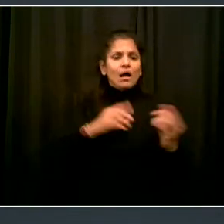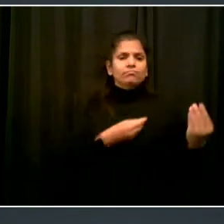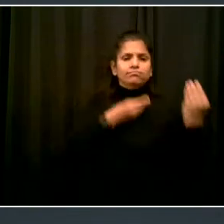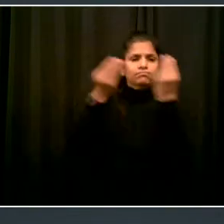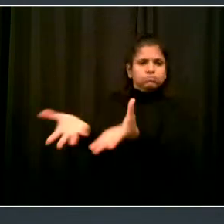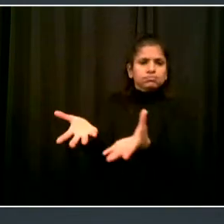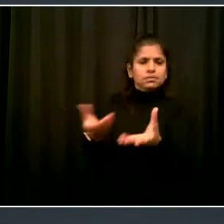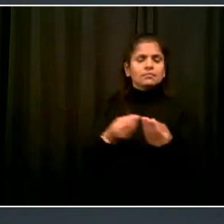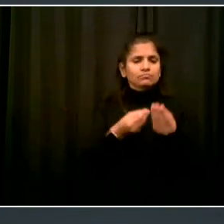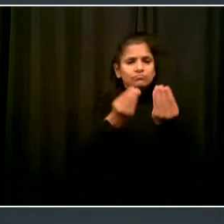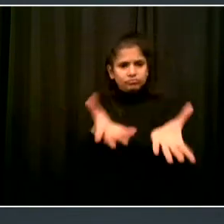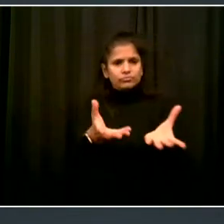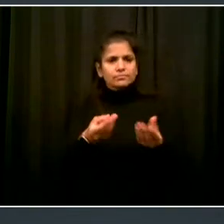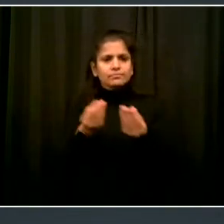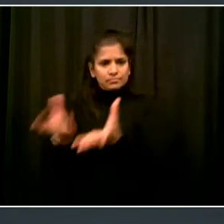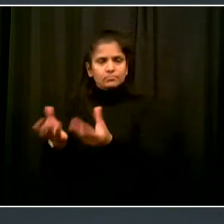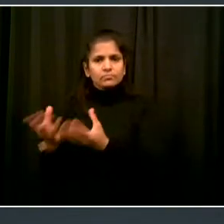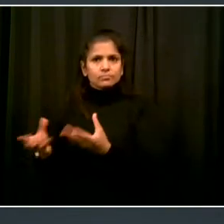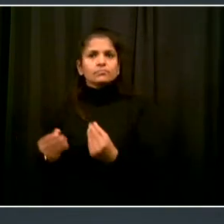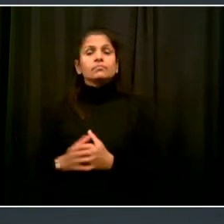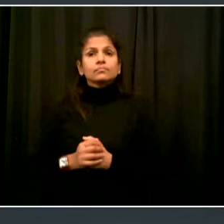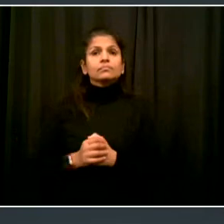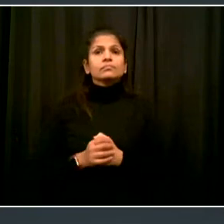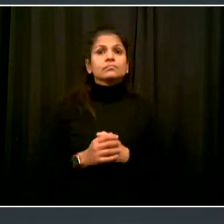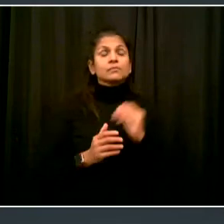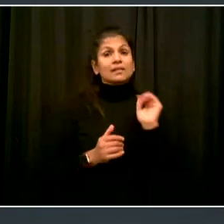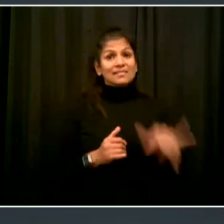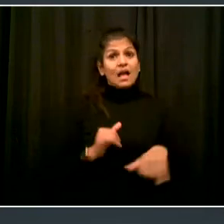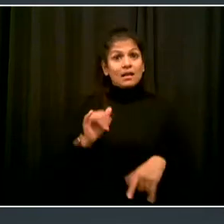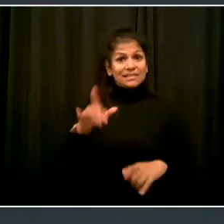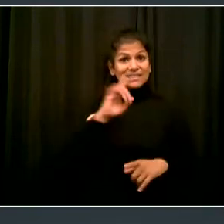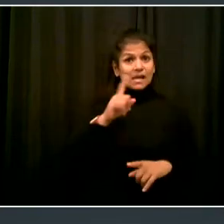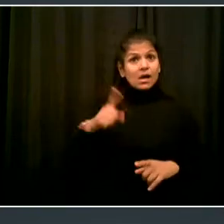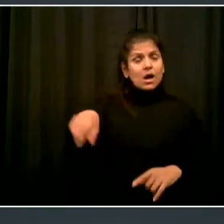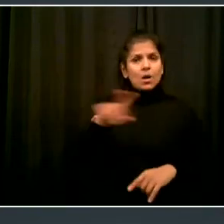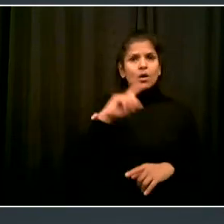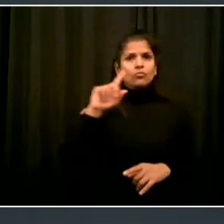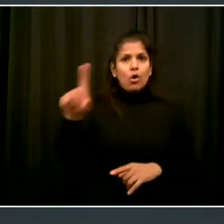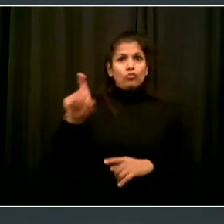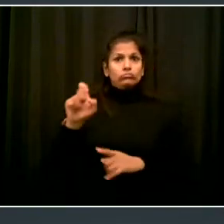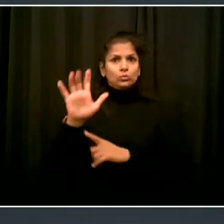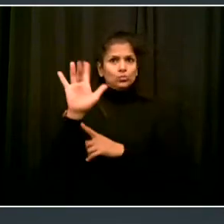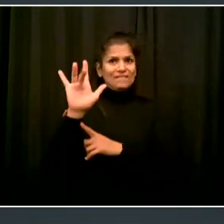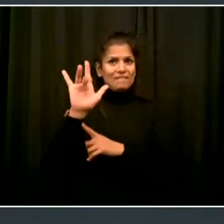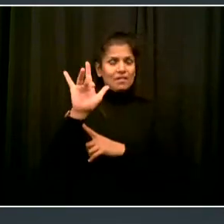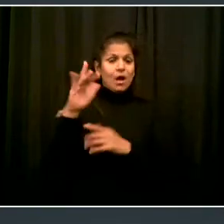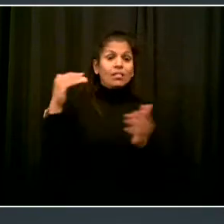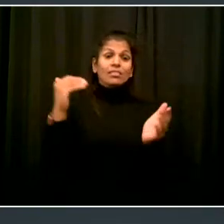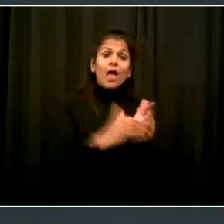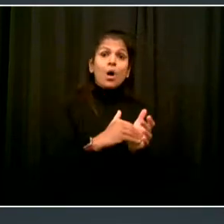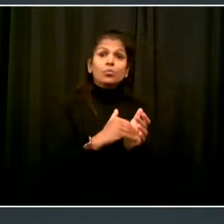AT A MINIMUM,